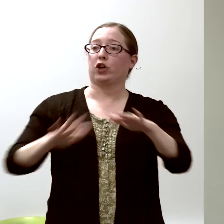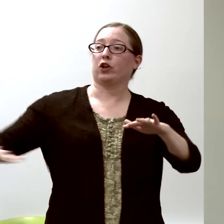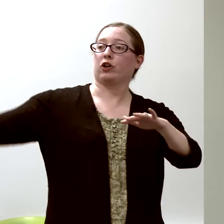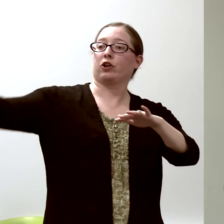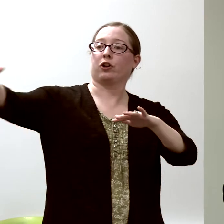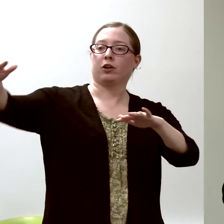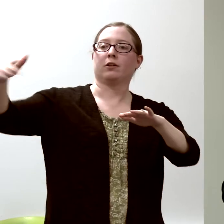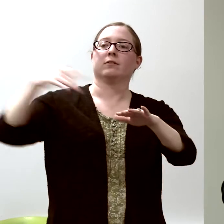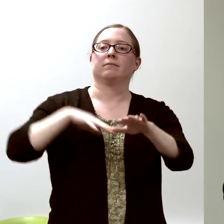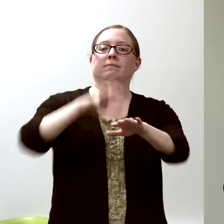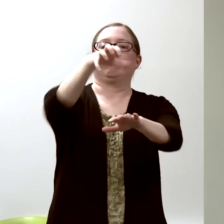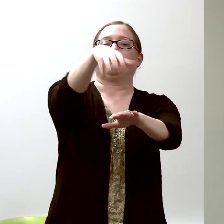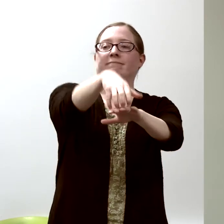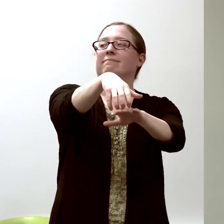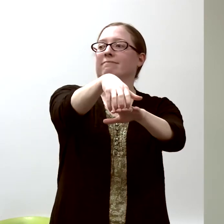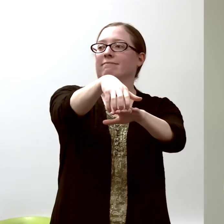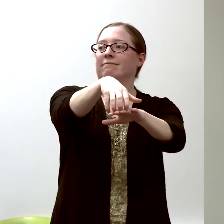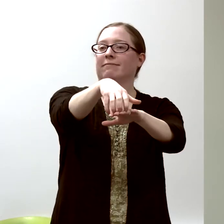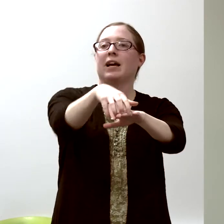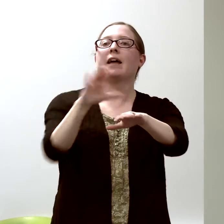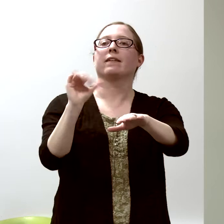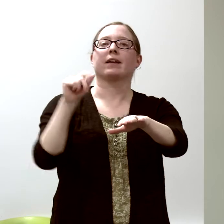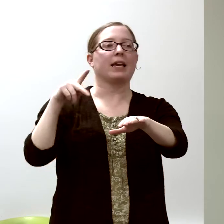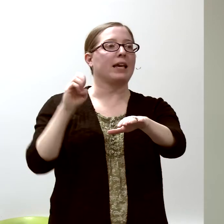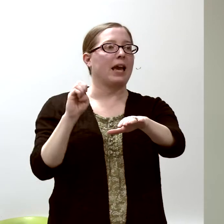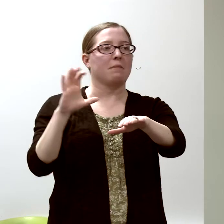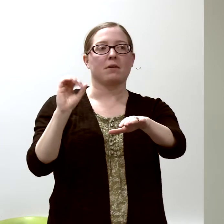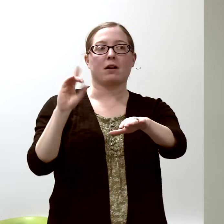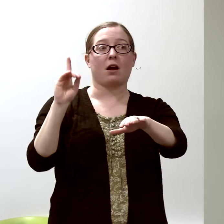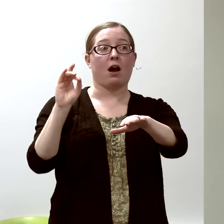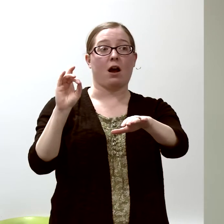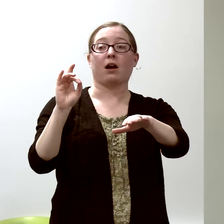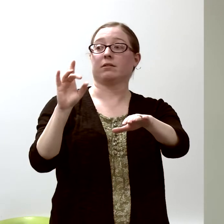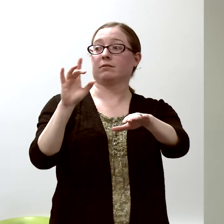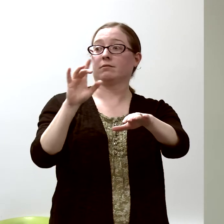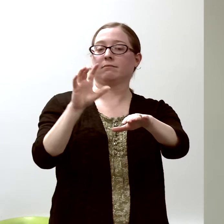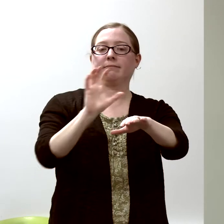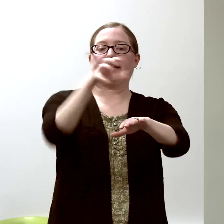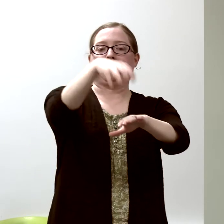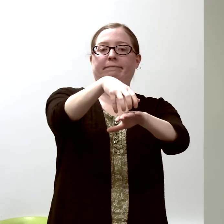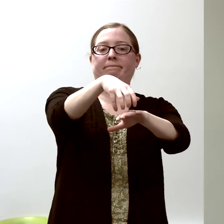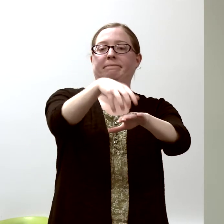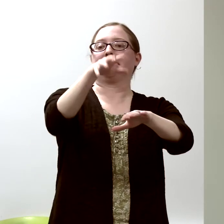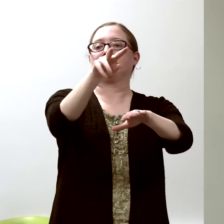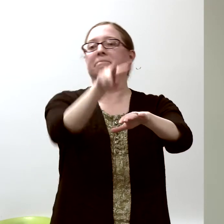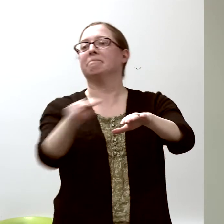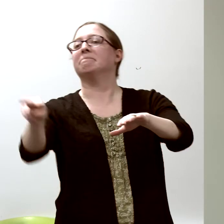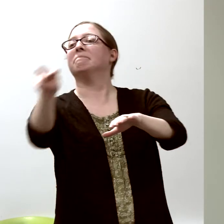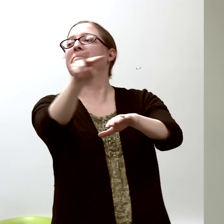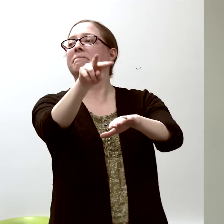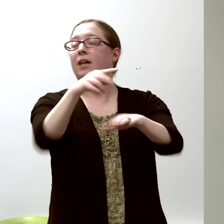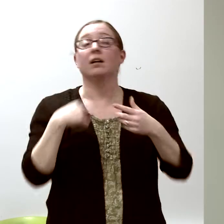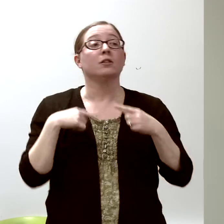that looked over Cape Cod and all the students would, in the summer course,